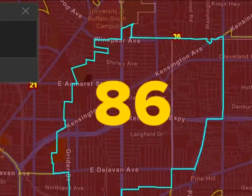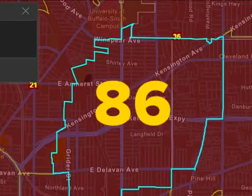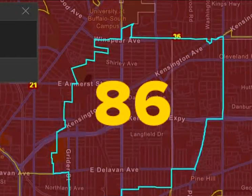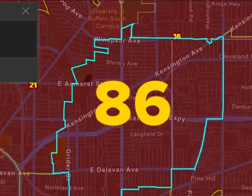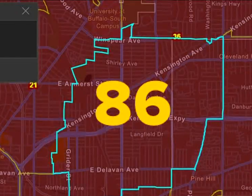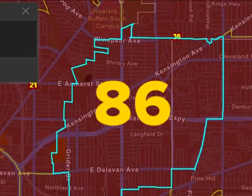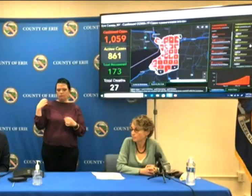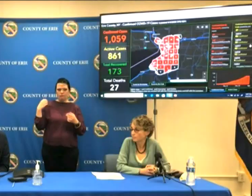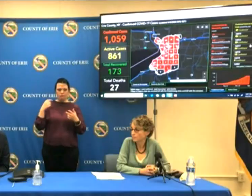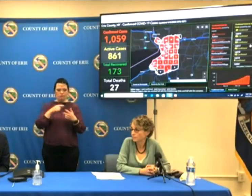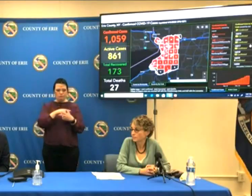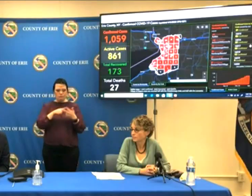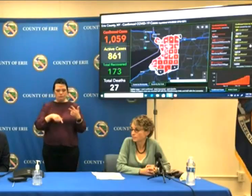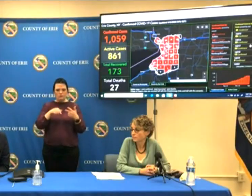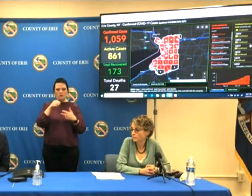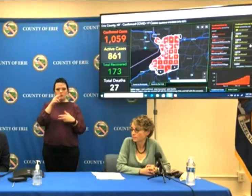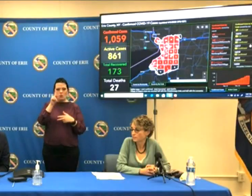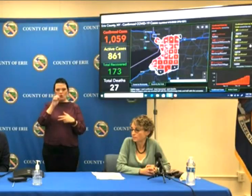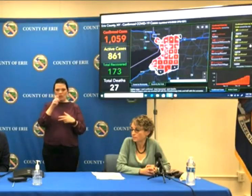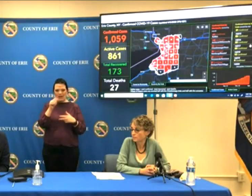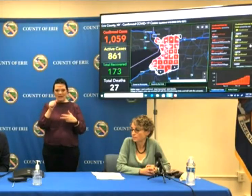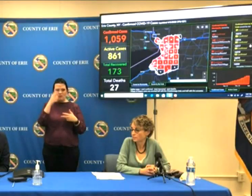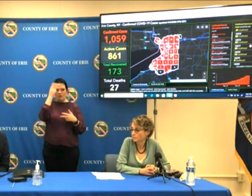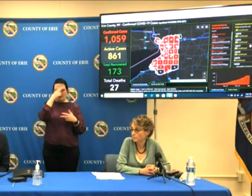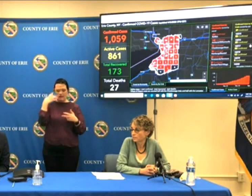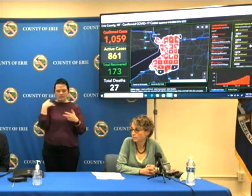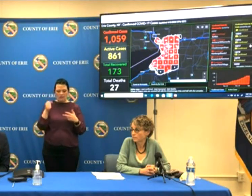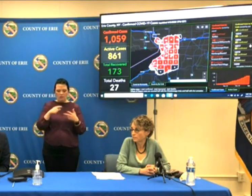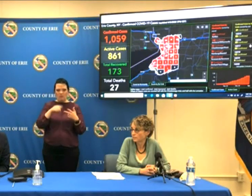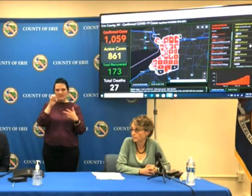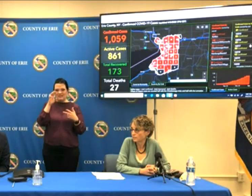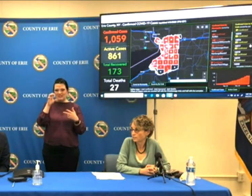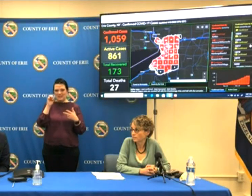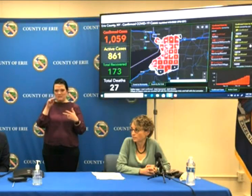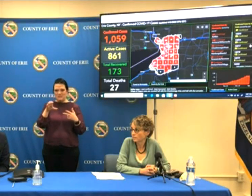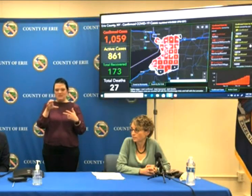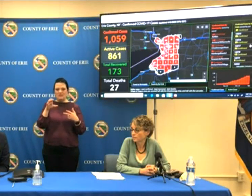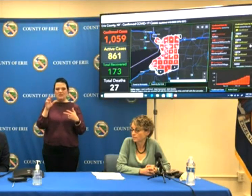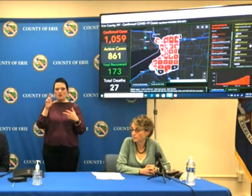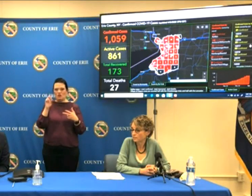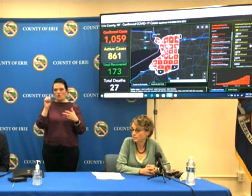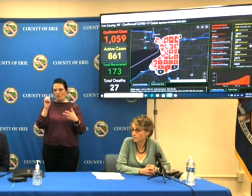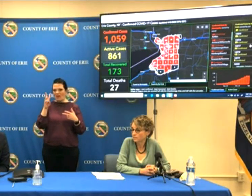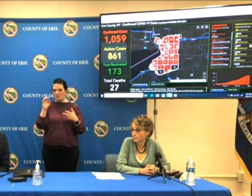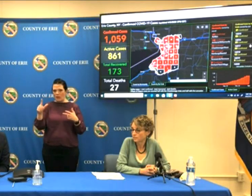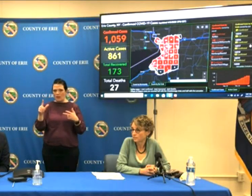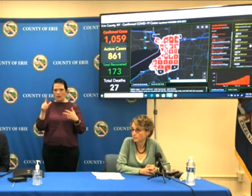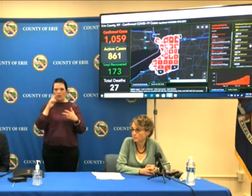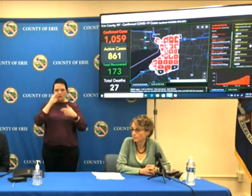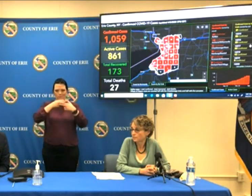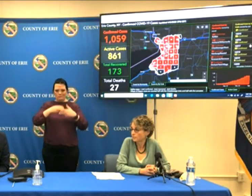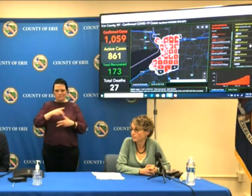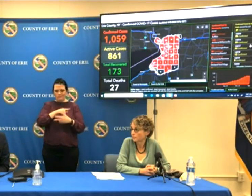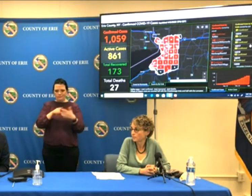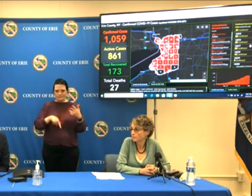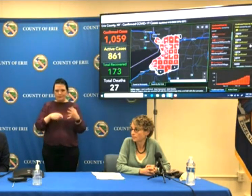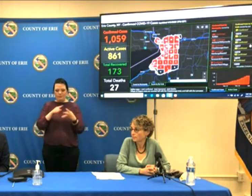THIS IS STRAIGHT FROM THE COVID- 19 HEAT MAP. AS OF NOON TODAY THIS IS STRAIGHT FROM THE COVID- 19 HEAT MAP. AS OF NOON TODAY 86 THIS IS STRAIGHT FROM THE COVID- 19 HEAT MAP. AS OF NOON TODAY 86 CONFIRMED 19 HEAT MAP. AS OF NOON TODAY 86 CONFIRMED 19 HEAT MAP. AS OF NOON TODAY 86 CONFIRMED CORONAVIRUS 19 HEAT MAP. AS OF NOON TODAY 86 CONFIRMED CORONAVIRUS CASES 19 HEAT MAP. AS OF NOON TODAY 86 CONFIRMED CORONAVIRUS CASES HERE 19 HEAT MAP. AS OF NOON TODAY 86 CONFIRMED CORONAVIRUS CASES HERE ALONE. AS OF NOON TODAY 86 CONFIRMED CORONAVIRUS CASES HERE ALONE. AS OF NOON TODAY 86 CONFIRMED CORONAVIRUS CASES HERE ALONE. WHY AS OF NOON TODAY 86 CONFIRMED CORONAVIRUS CASES HERE ALONE. WHY WOULD AS OF NOON TODAY 86 CONFIRMED CORONAVIRUS CASES HERE ALONE. WHY WOULD THIS AS OF NOON TODAY 86 CONFIRMED CORONAVIRUS CASES HERE ALONE. WHY WOULD THIS BE? CORONAVIRUS CASES HERE ALONE. WHY WOULD THIS BE? CORONAVIRUS CASES HERE ALONE. WHY WOULD THIS BE? ONE